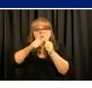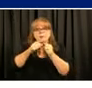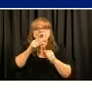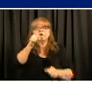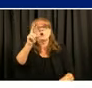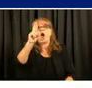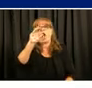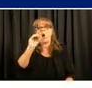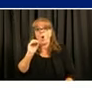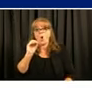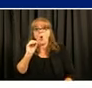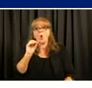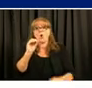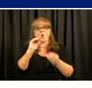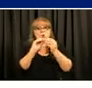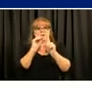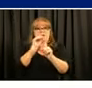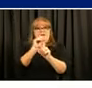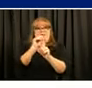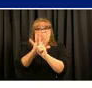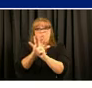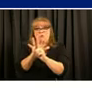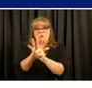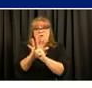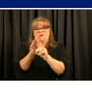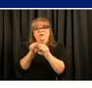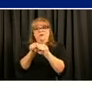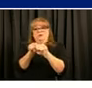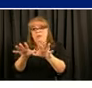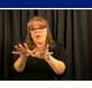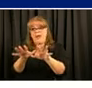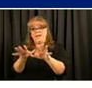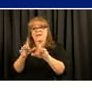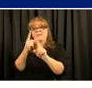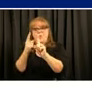by a single infection you'll see that we've started to trend upwards so we've gone from a